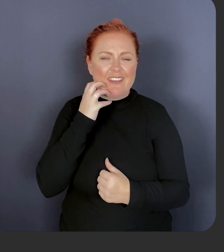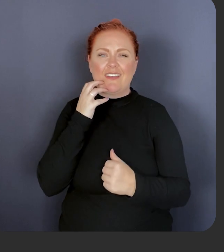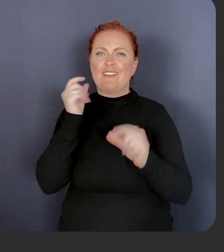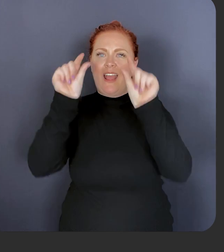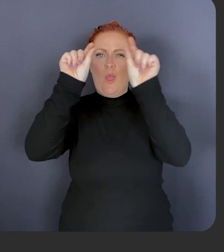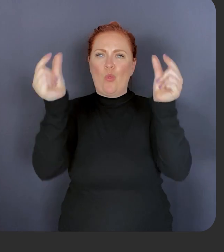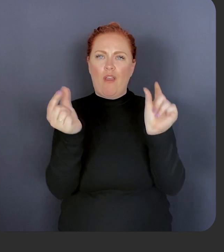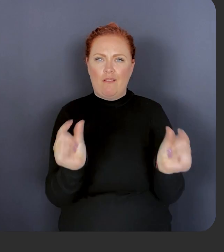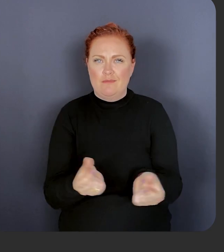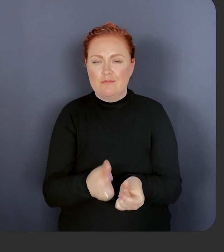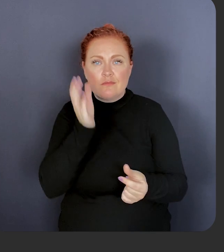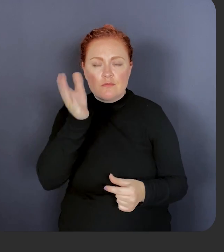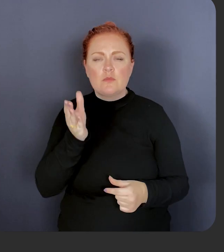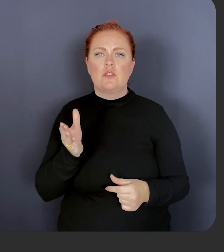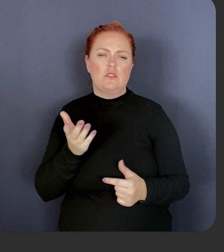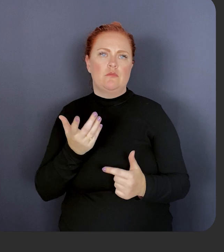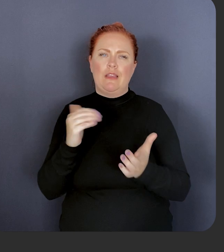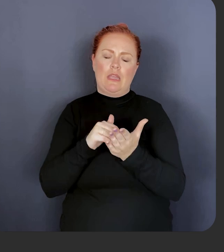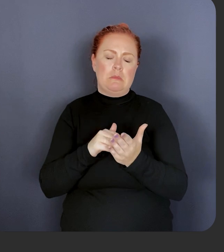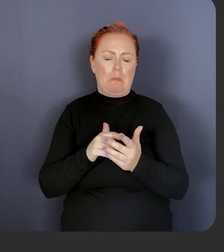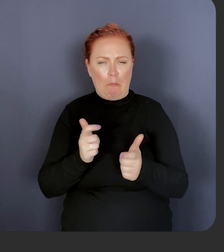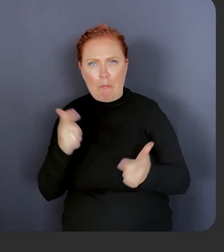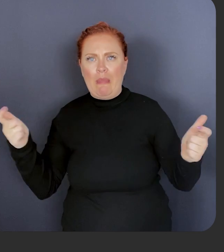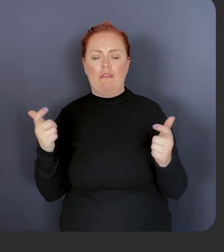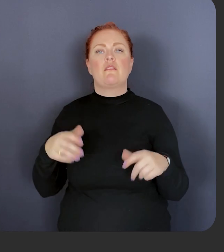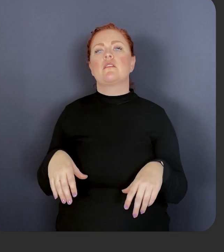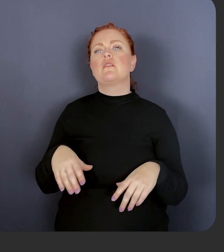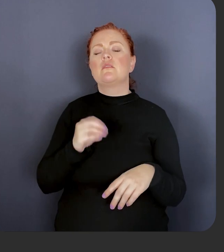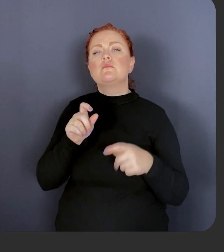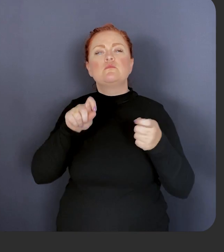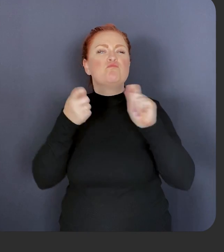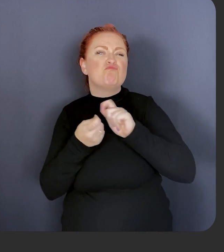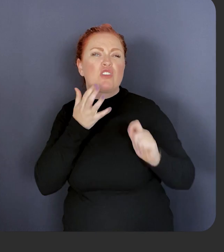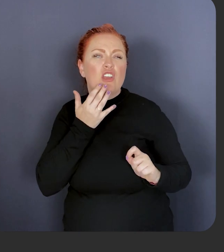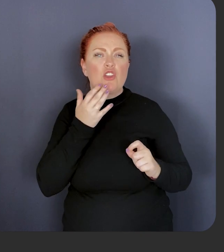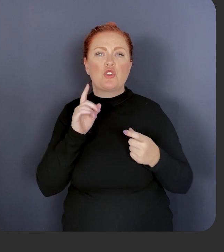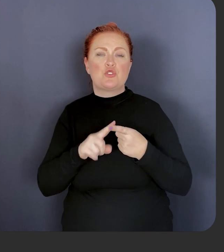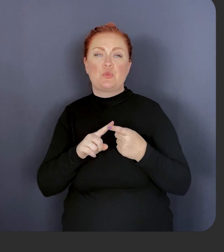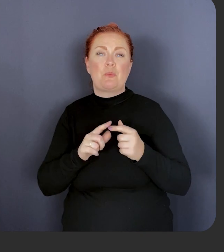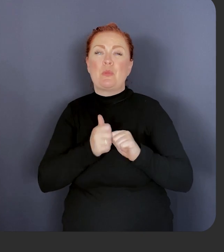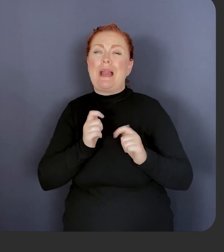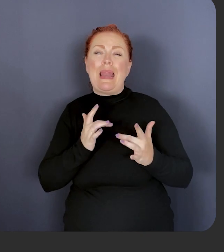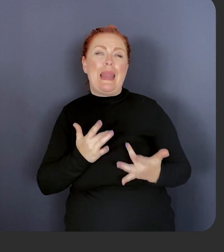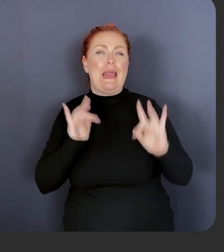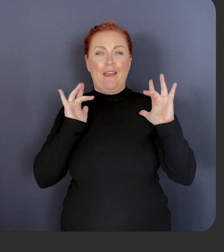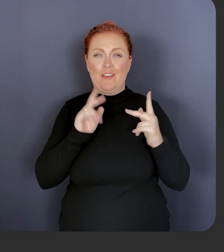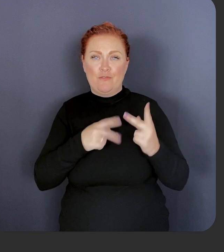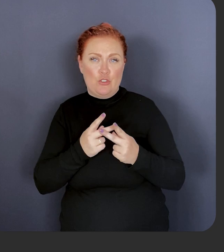And we could even do more. Let's go big here. And then we're just going to change the color to the lightest possible version of, again,